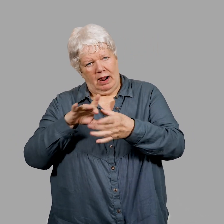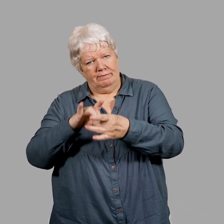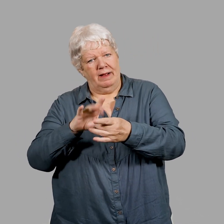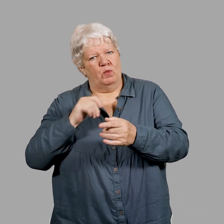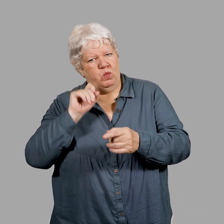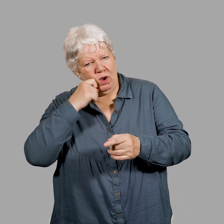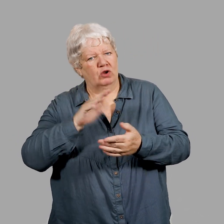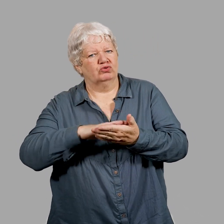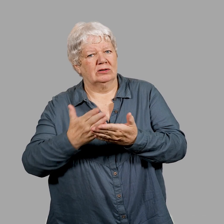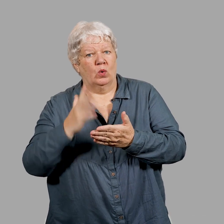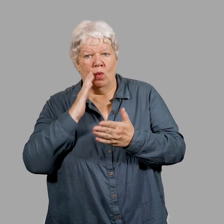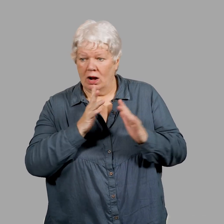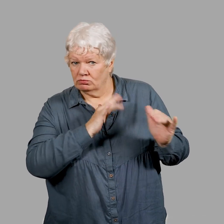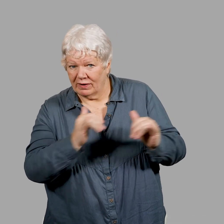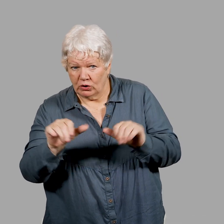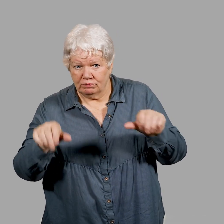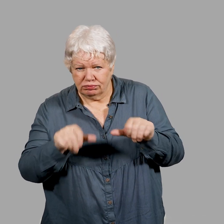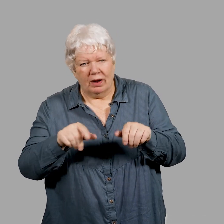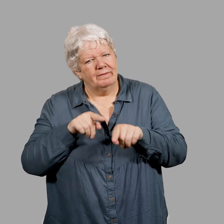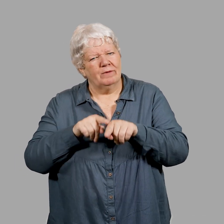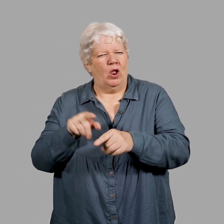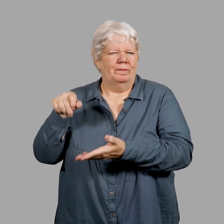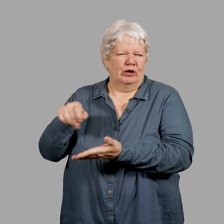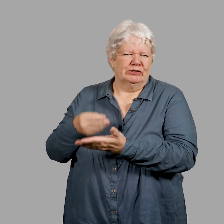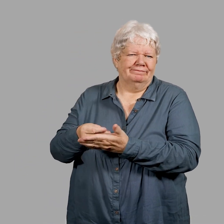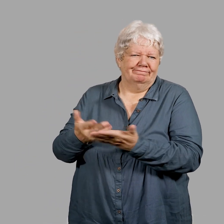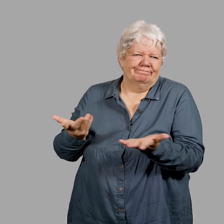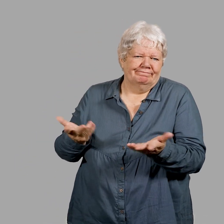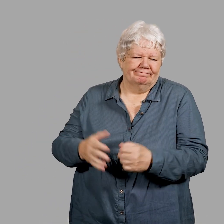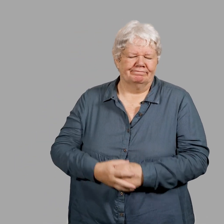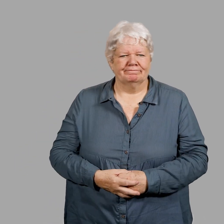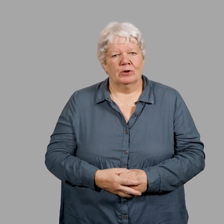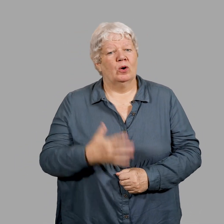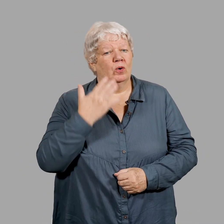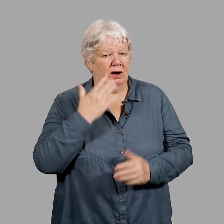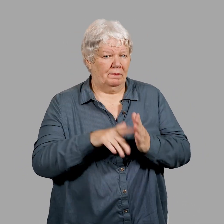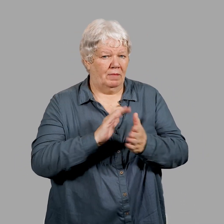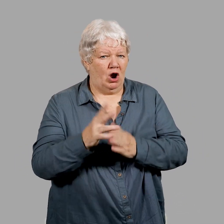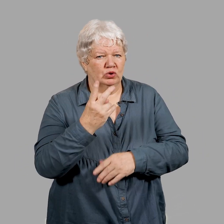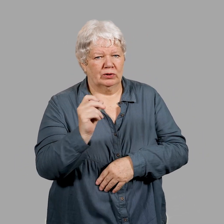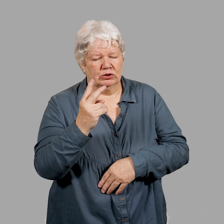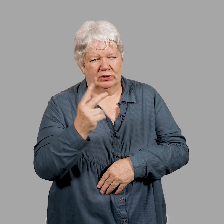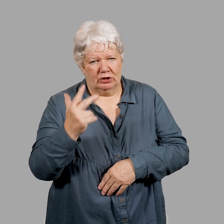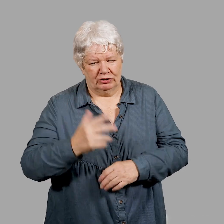once plan is renewed, budget constraints permitting. Date: March 2023